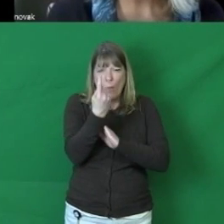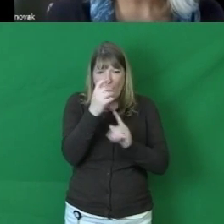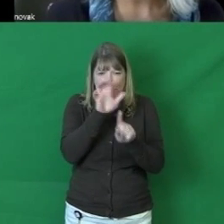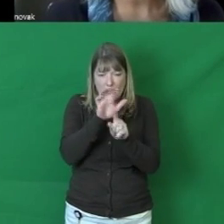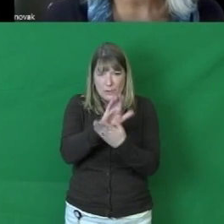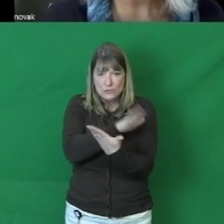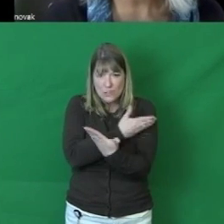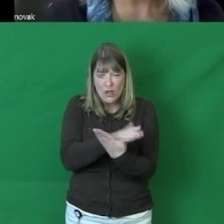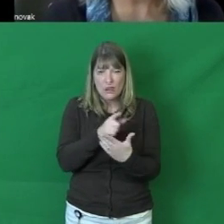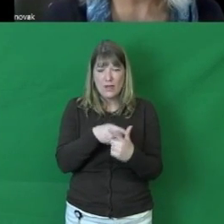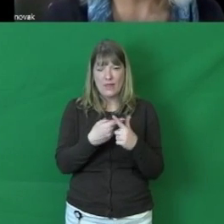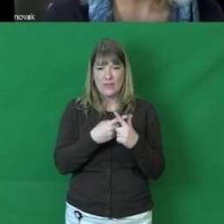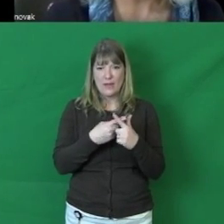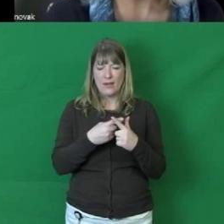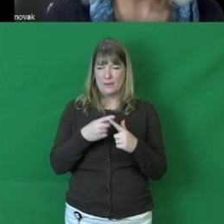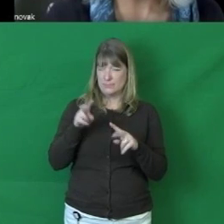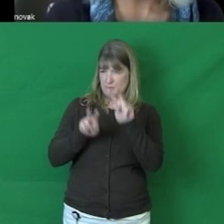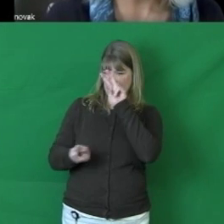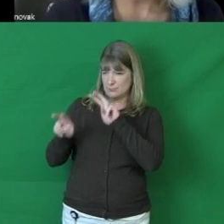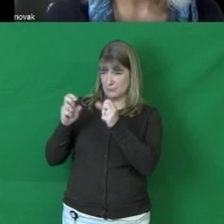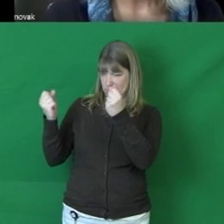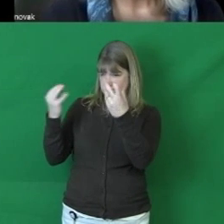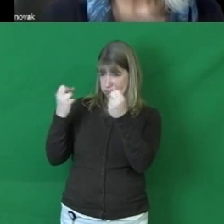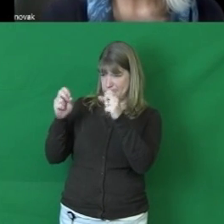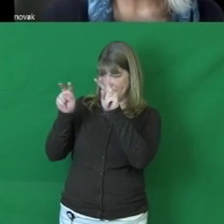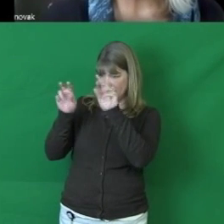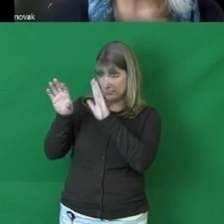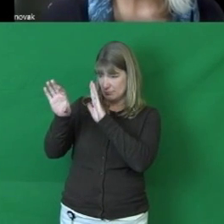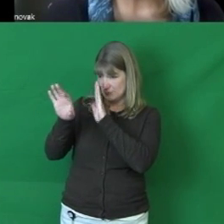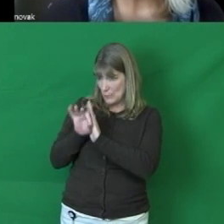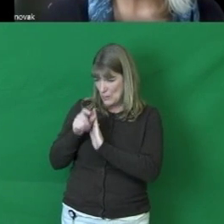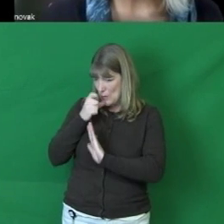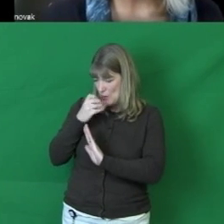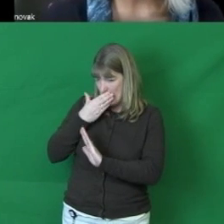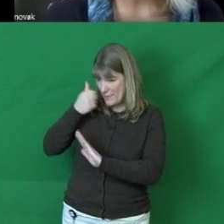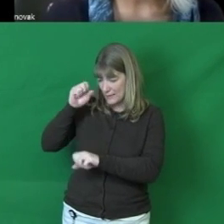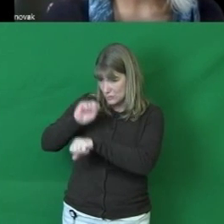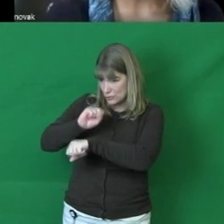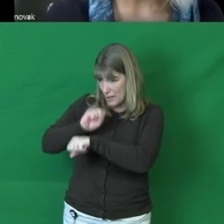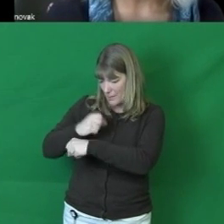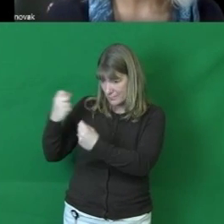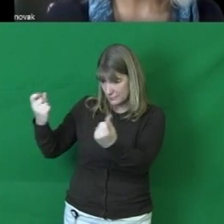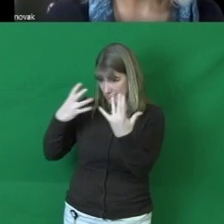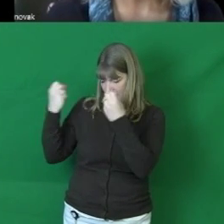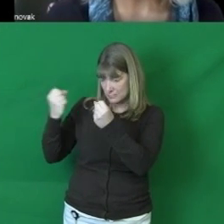Evaluate performers of this song in ASL. Who did the best job in performing the song